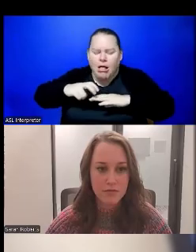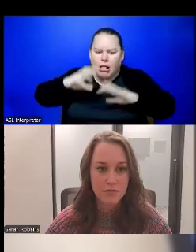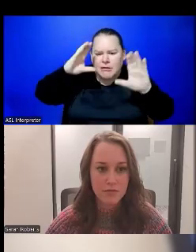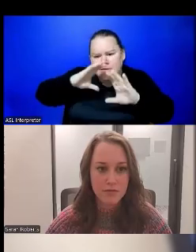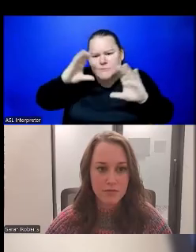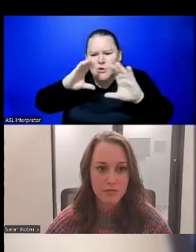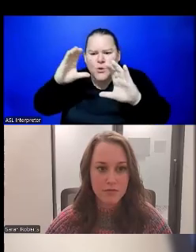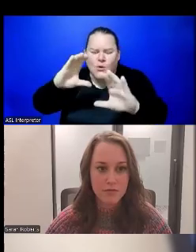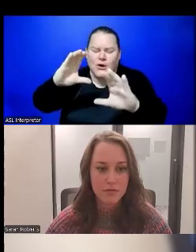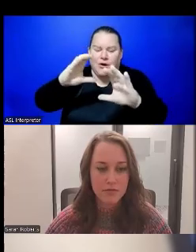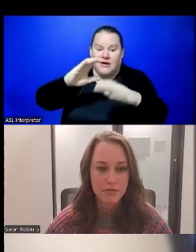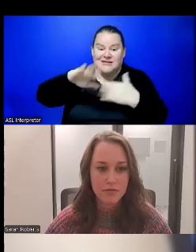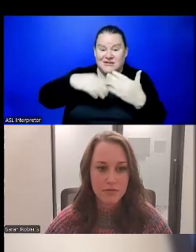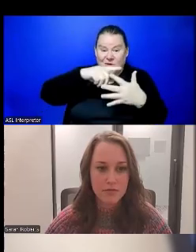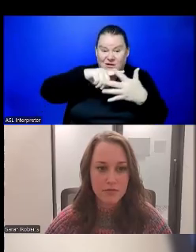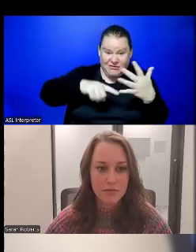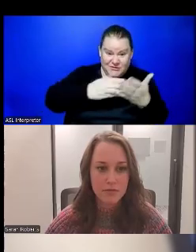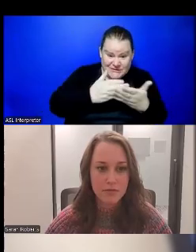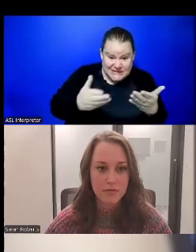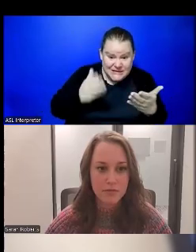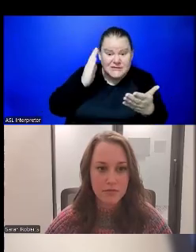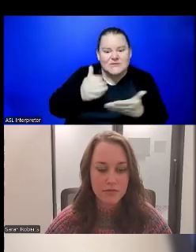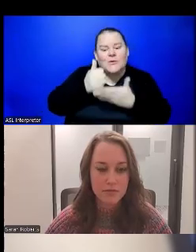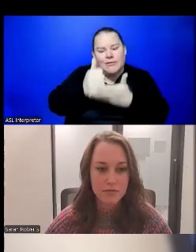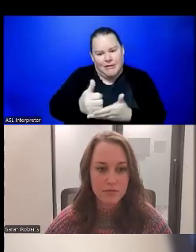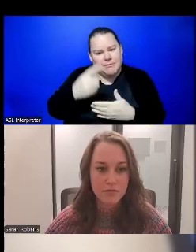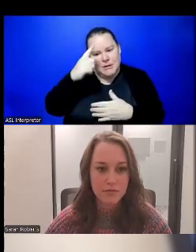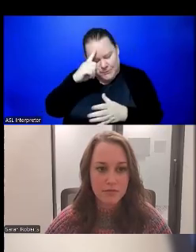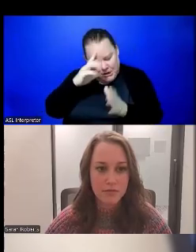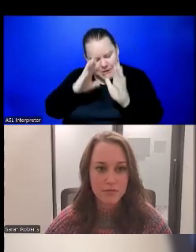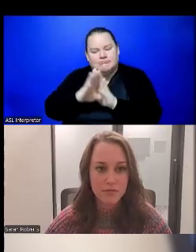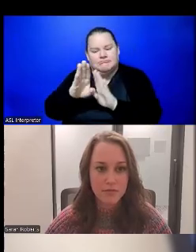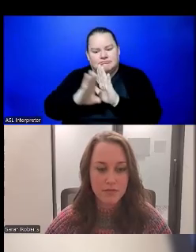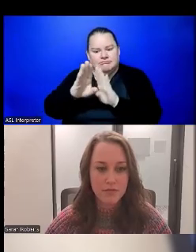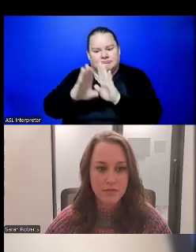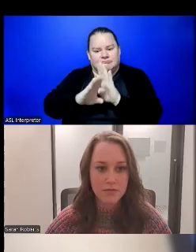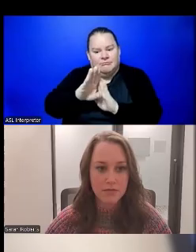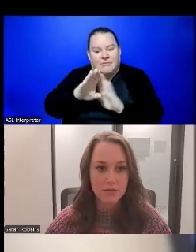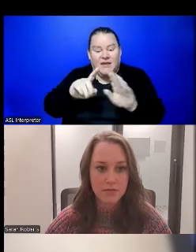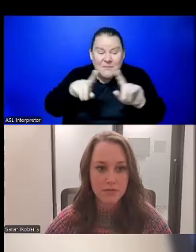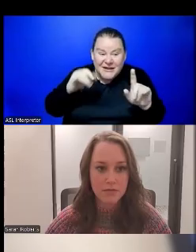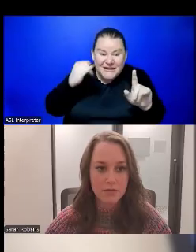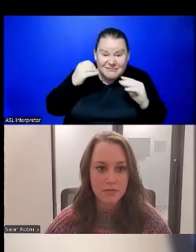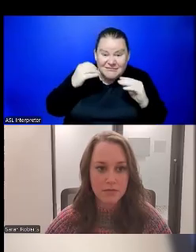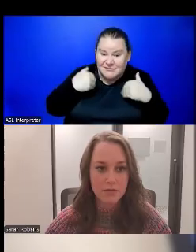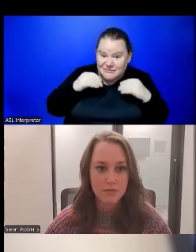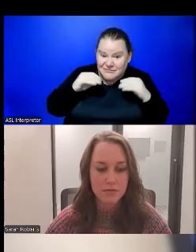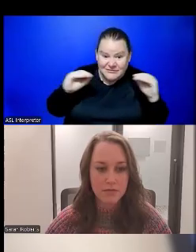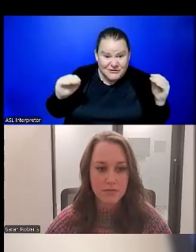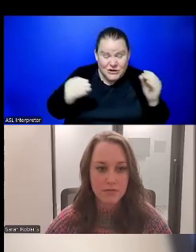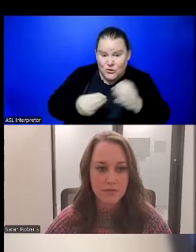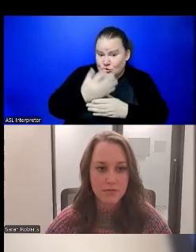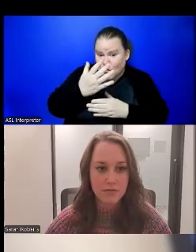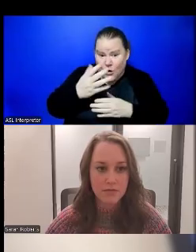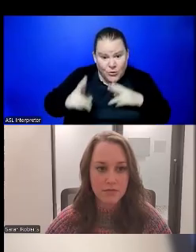all of those things will help the brain develop, but if they don't have growth hormone, they're just going to lay there.